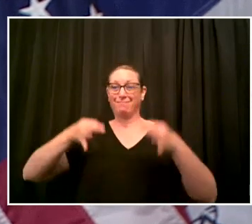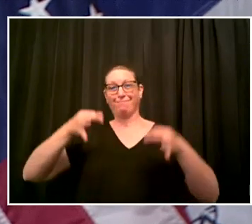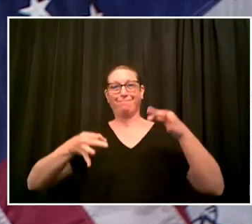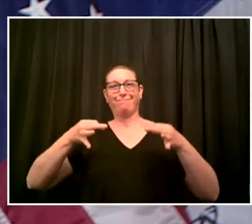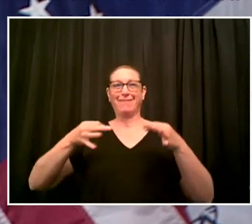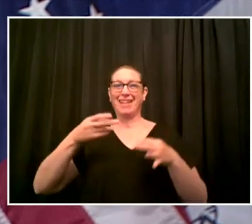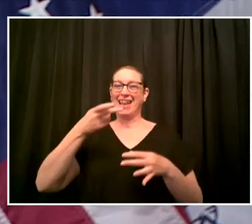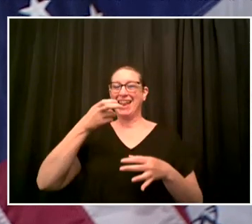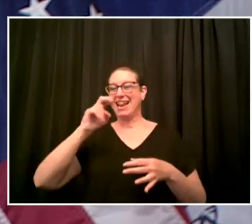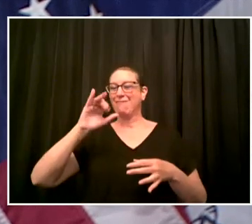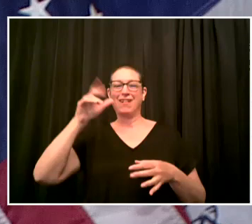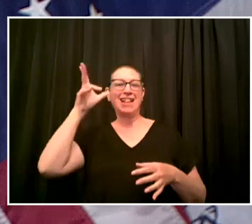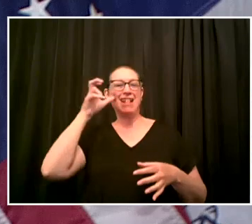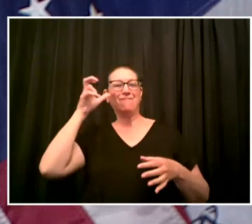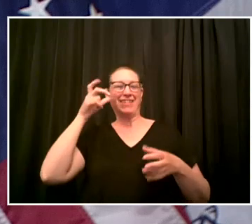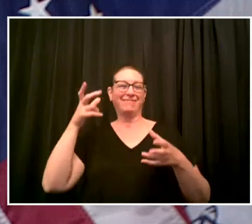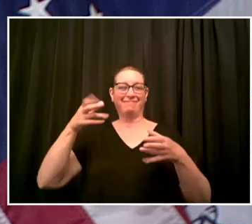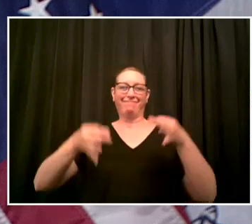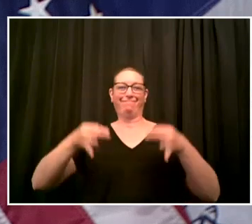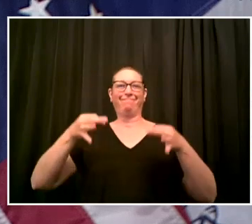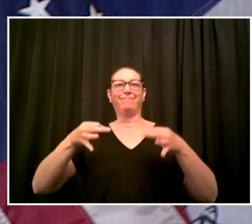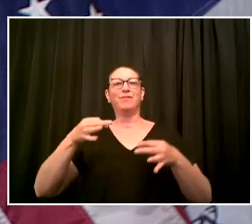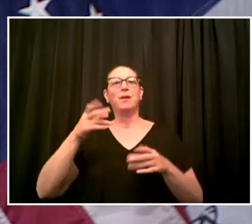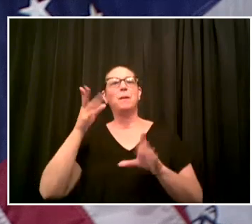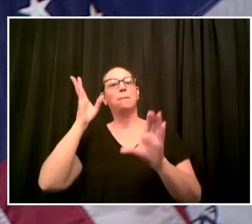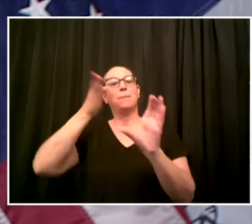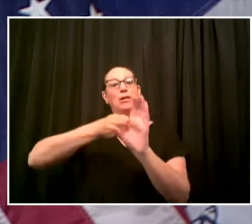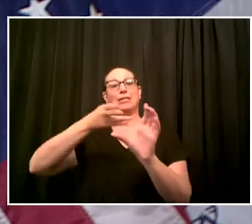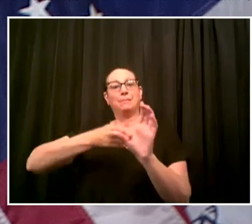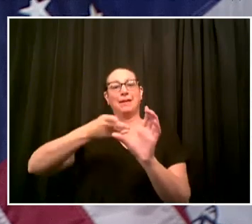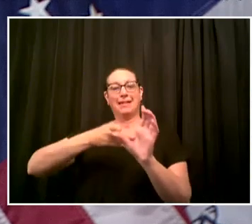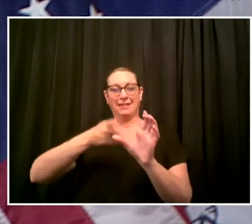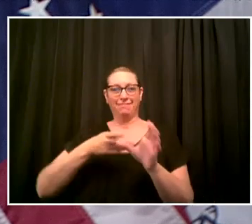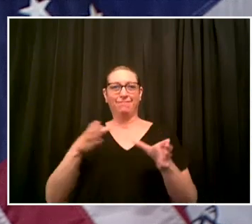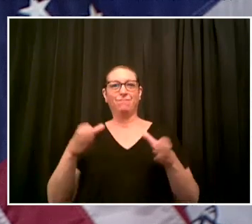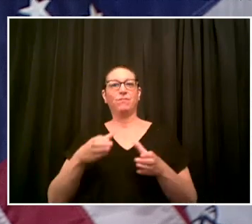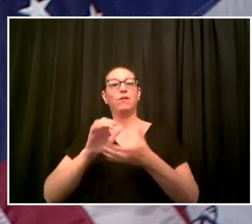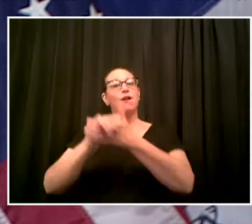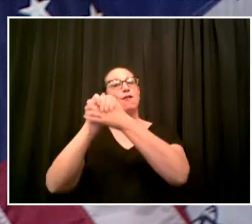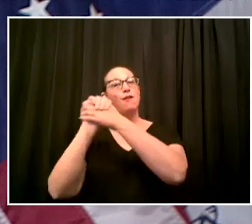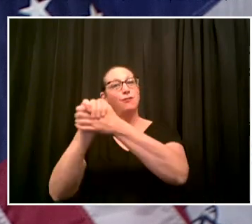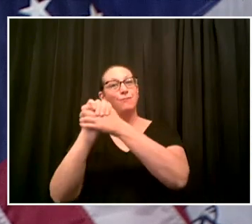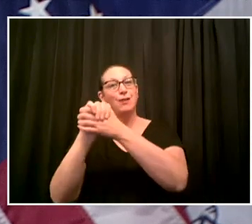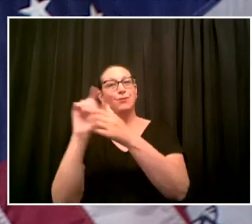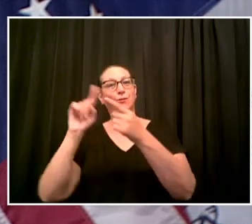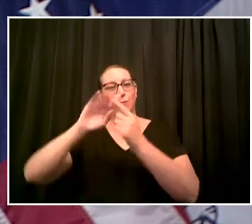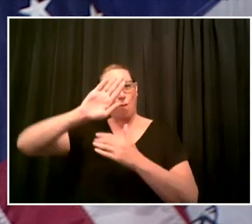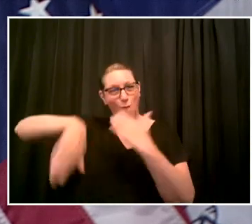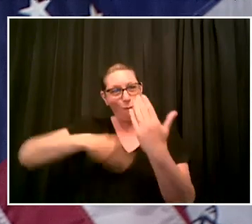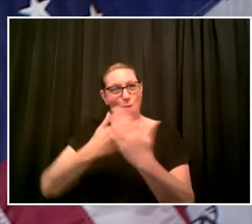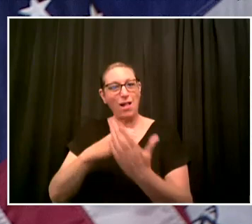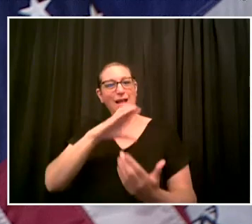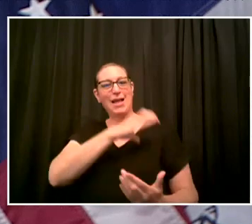FOR LEGISLATION IN HET HTOISRY OF NEW YORK CITY. THANK YOU, EVERYONE, ORF PARTICIPATING. CONGRATATULIONS